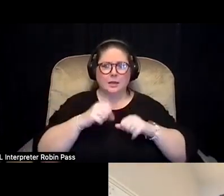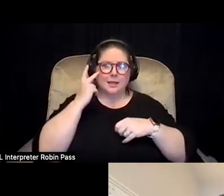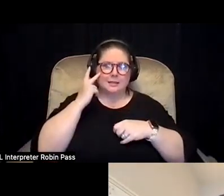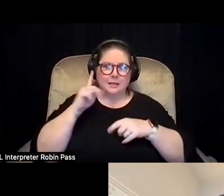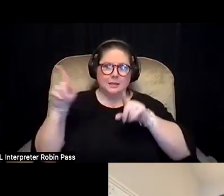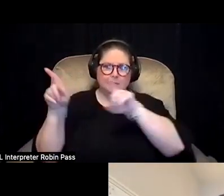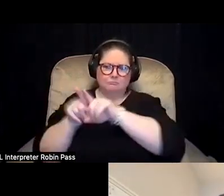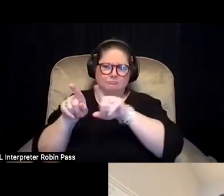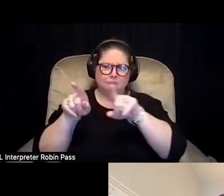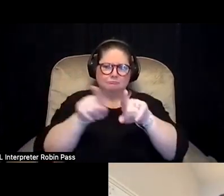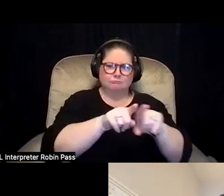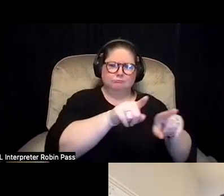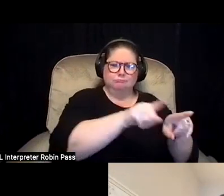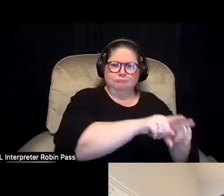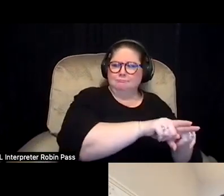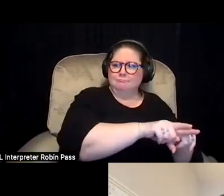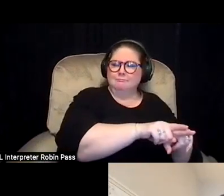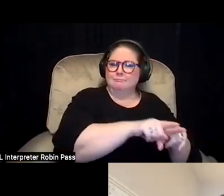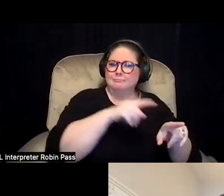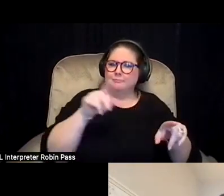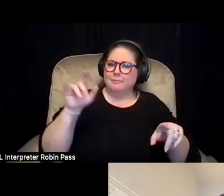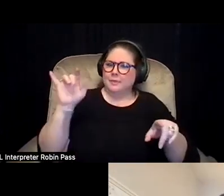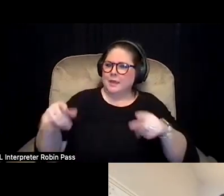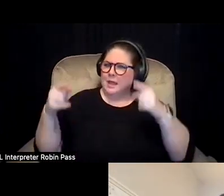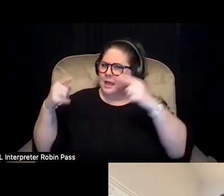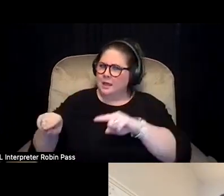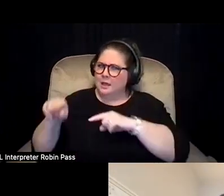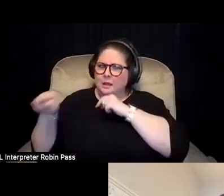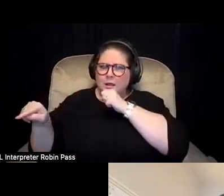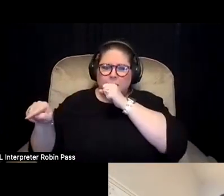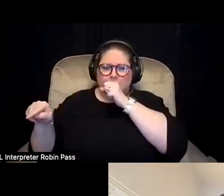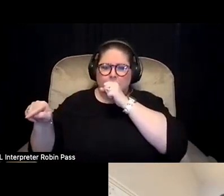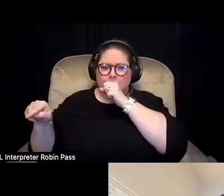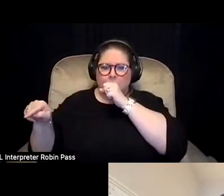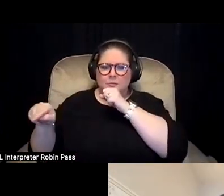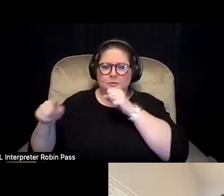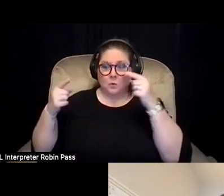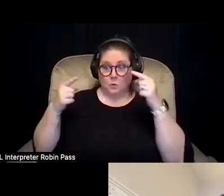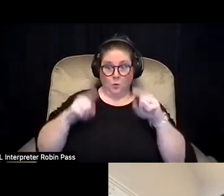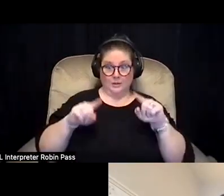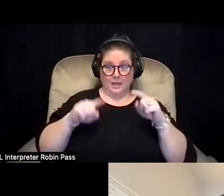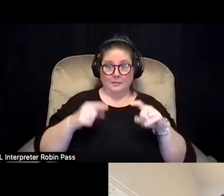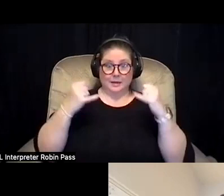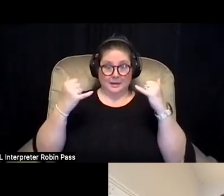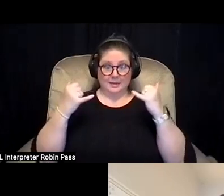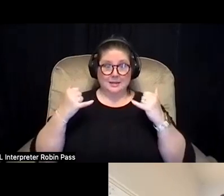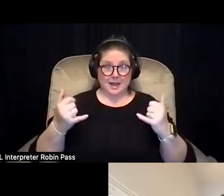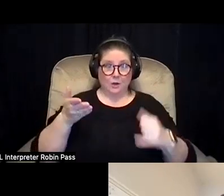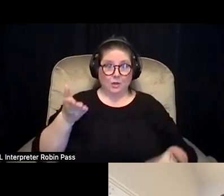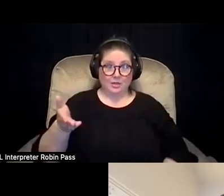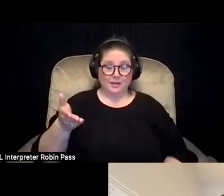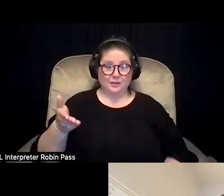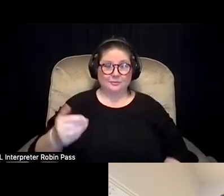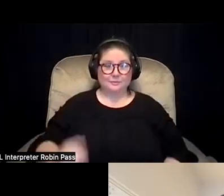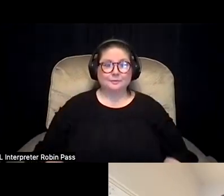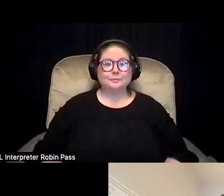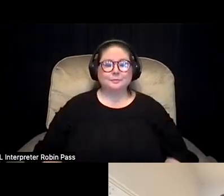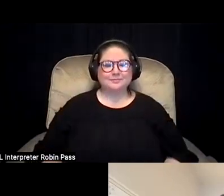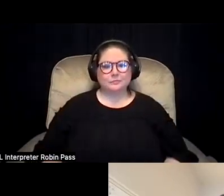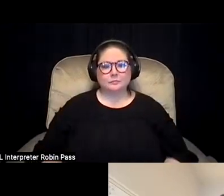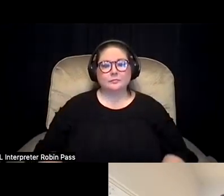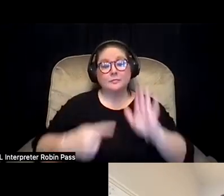between where that incident happened and what's happening um today for example in tulsa like and